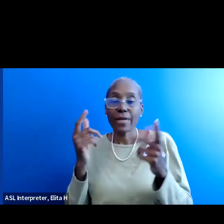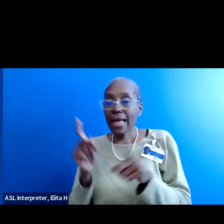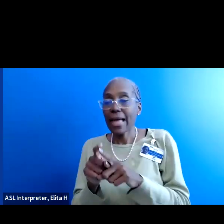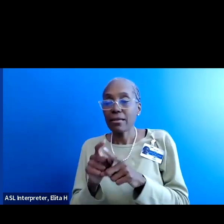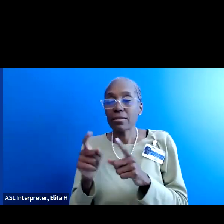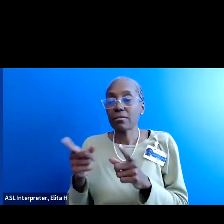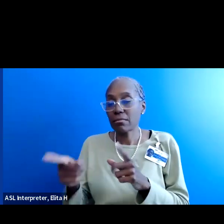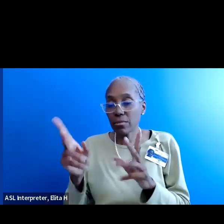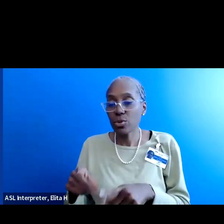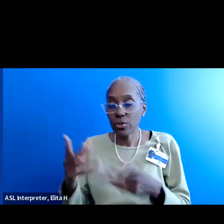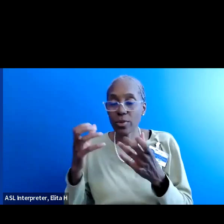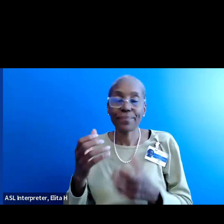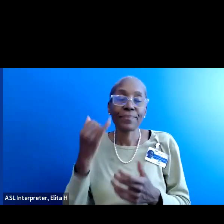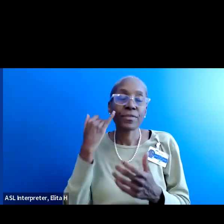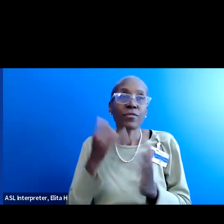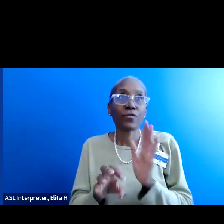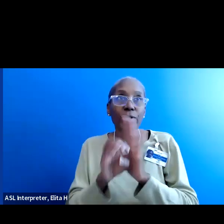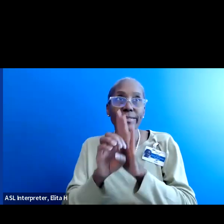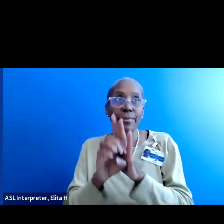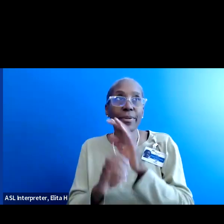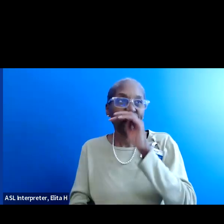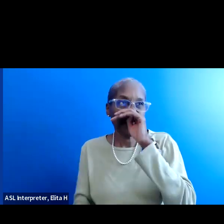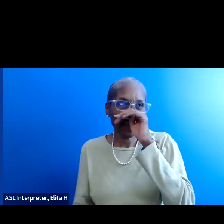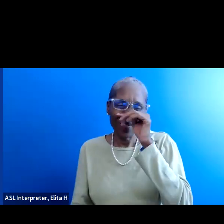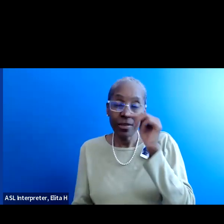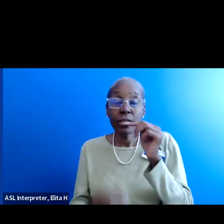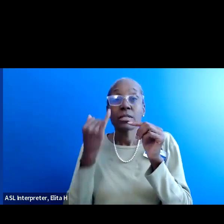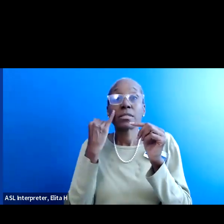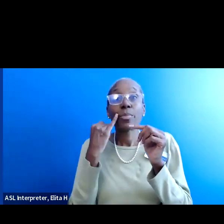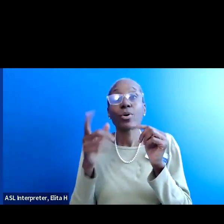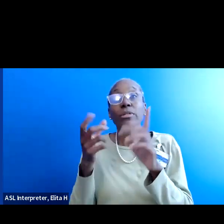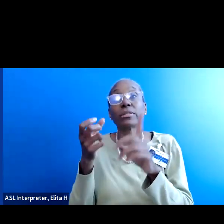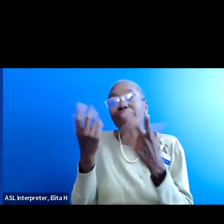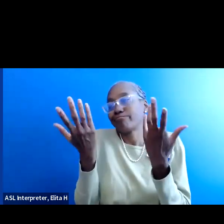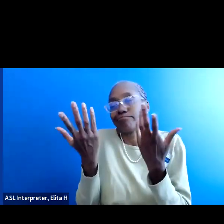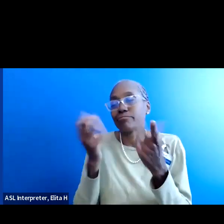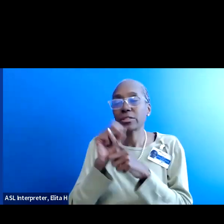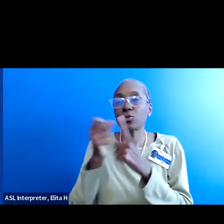So for example, if it is a situation involving abuse and the resident tells